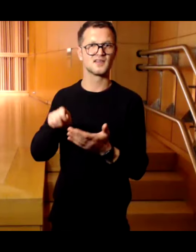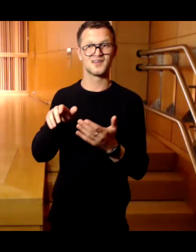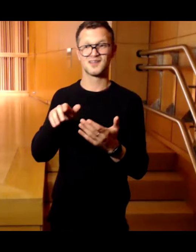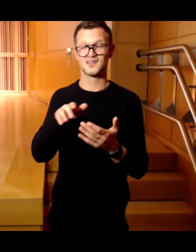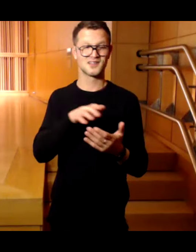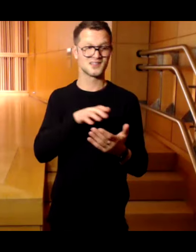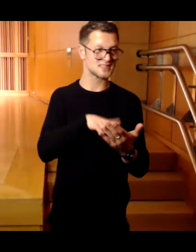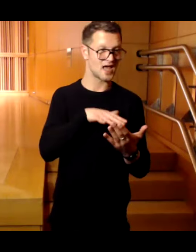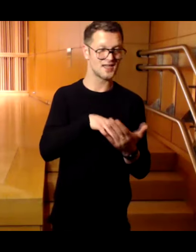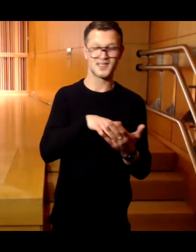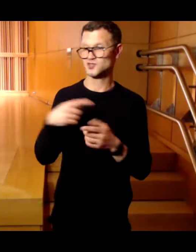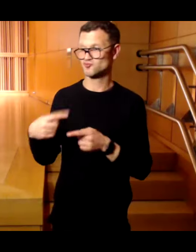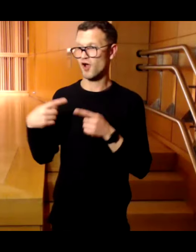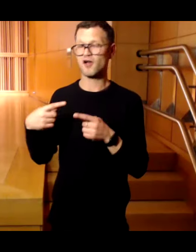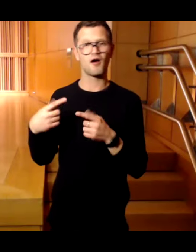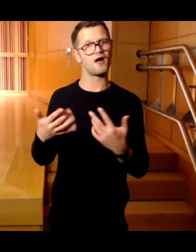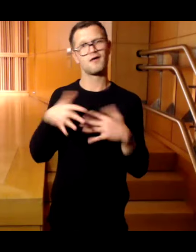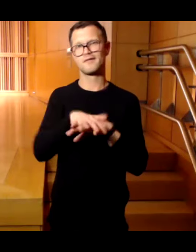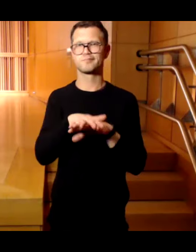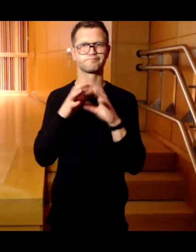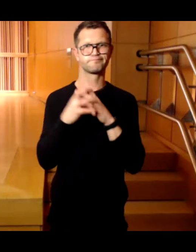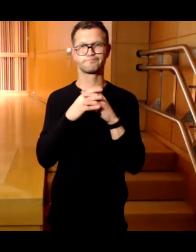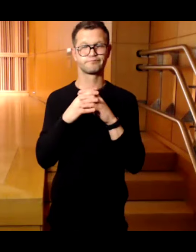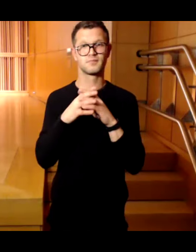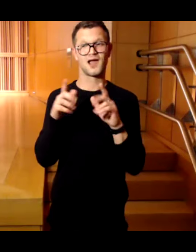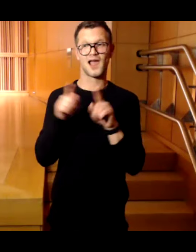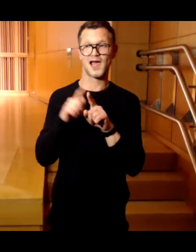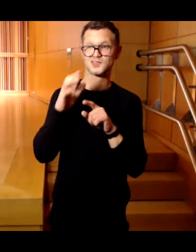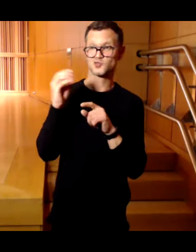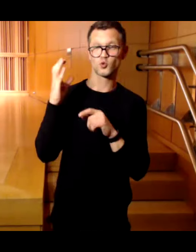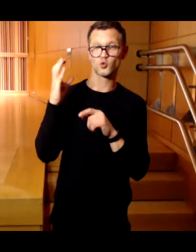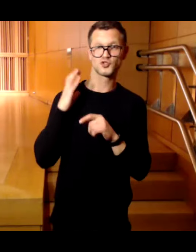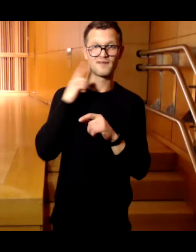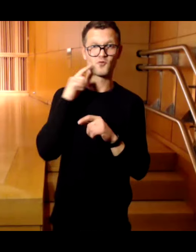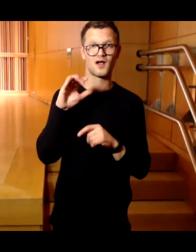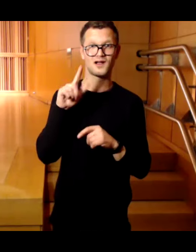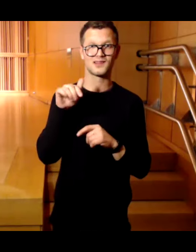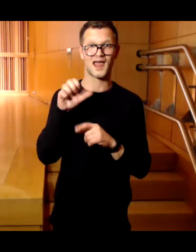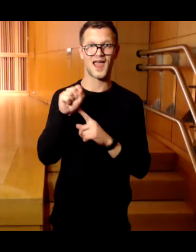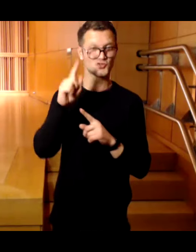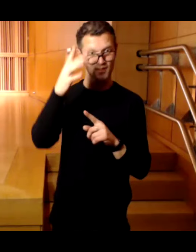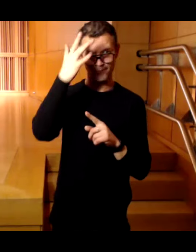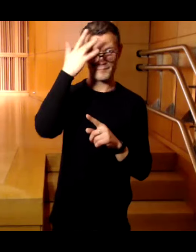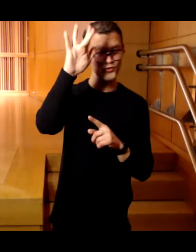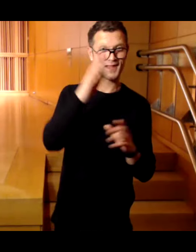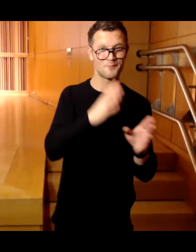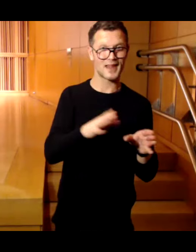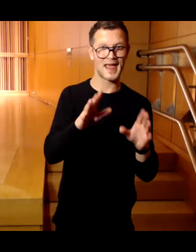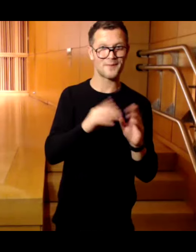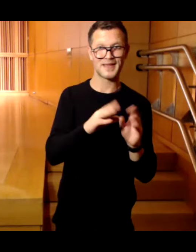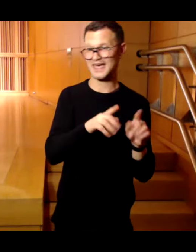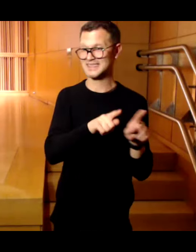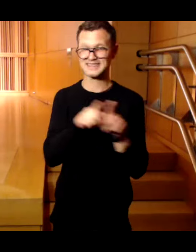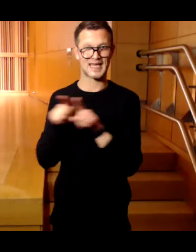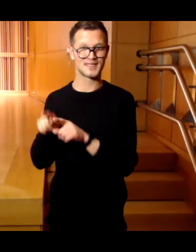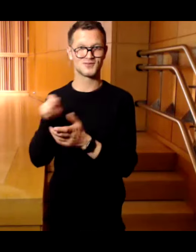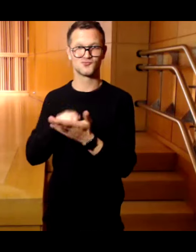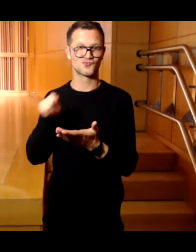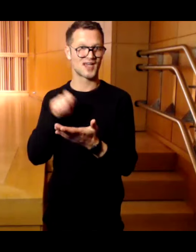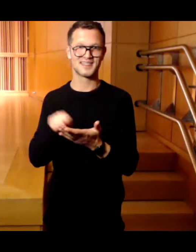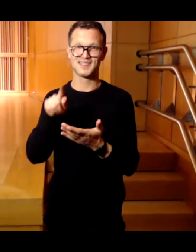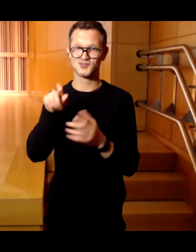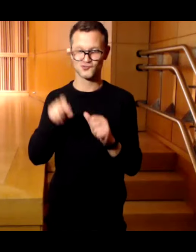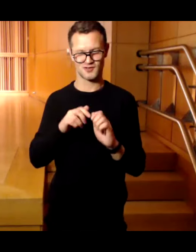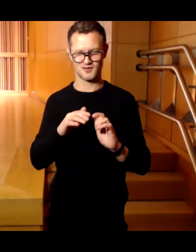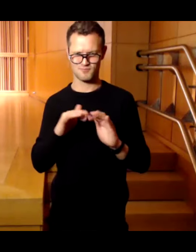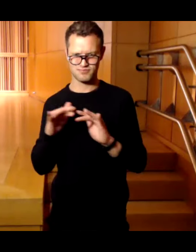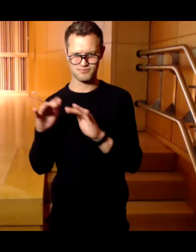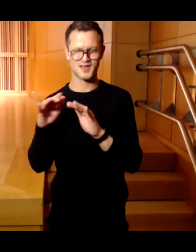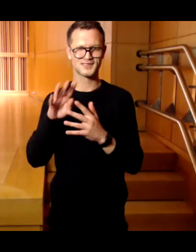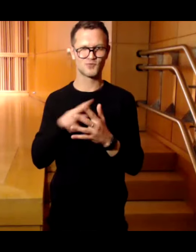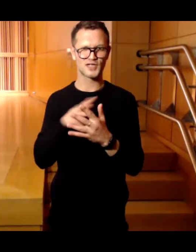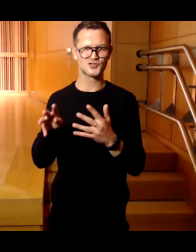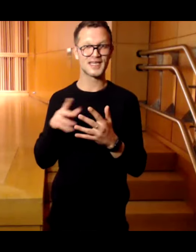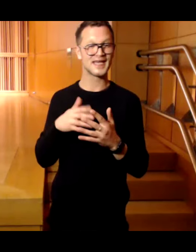As a fellow CLAGS co-chair, I can attest that she's as brilliant in planning a meeting as she is on the page, someone who can quote Hortense Spillers and build a spreadsheet at the same time.